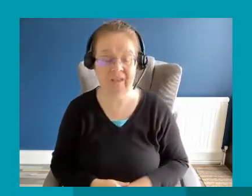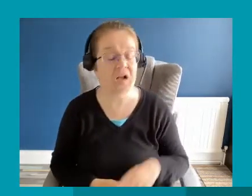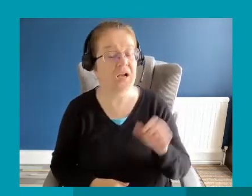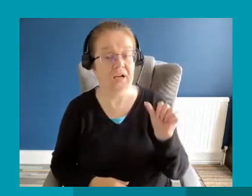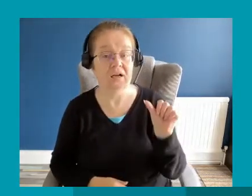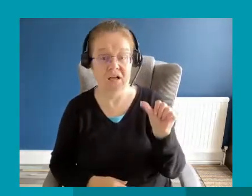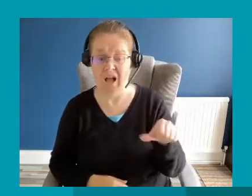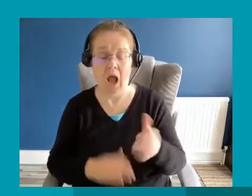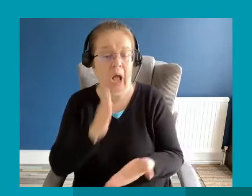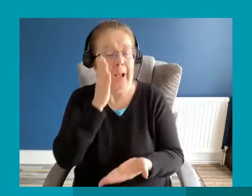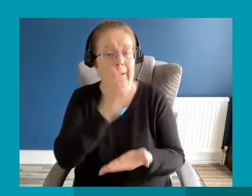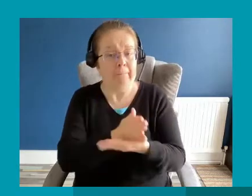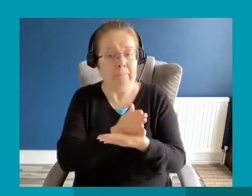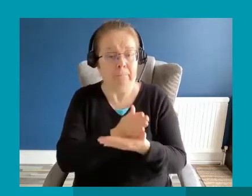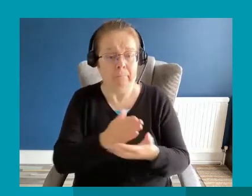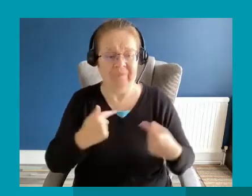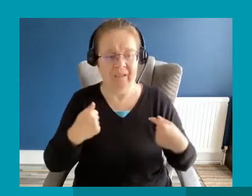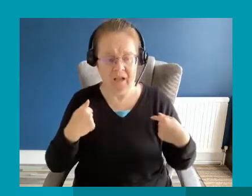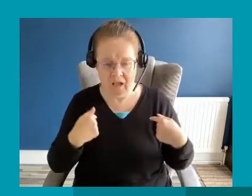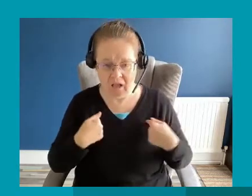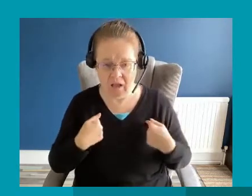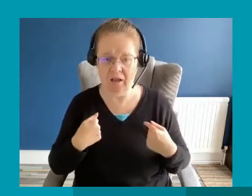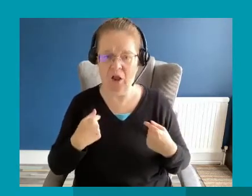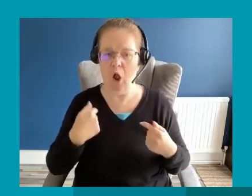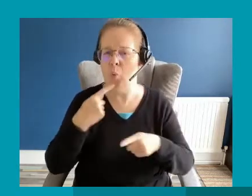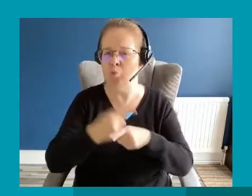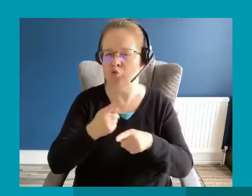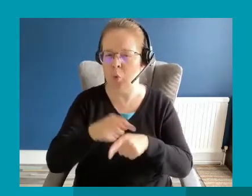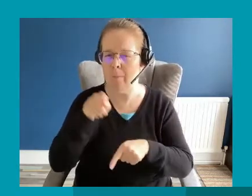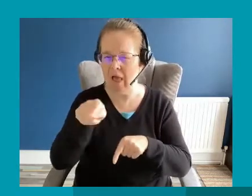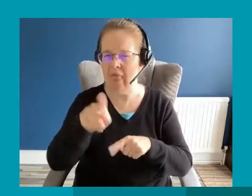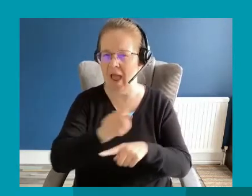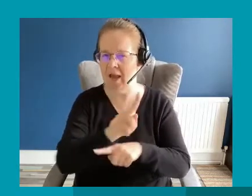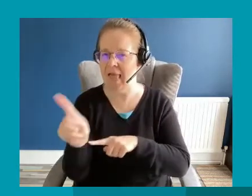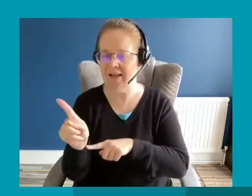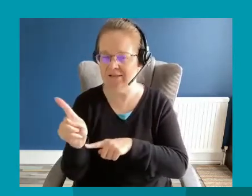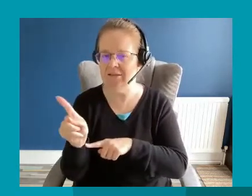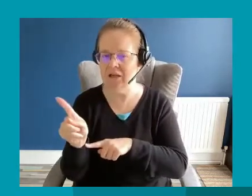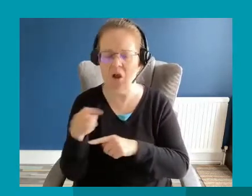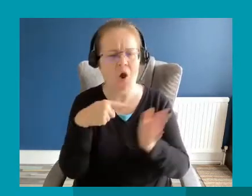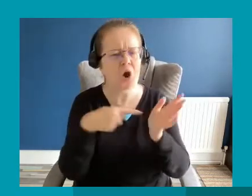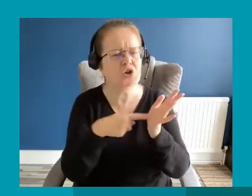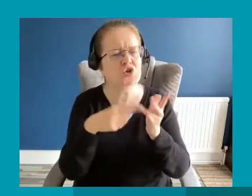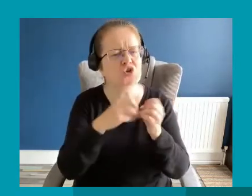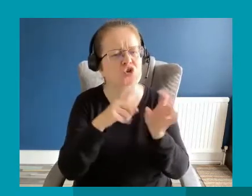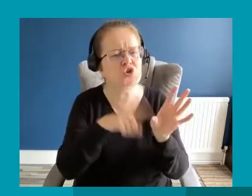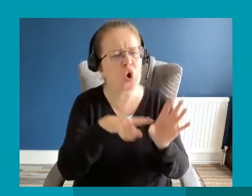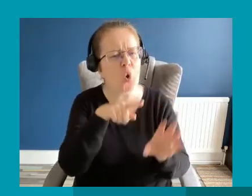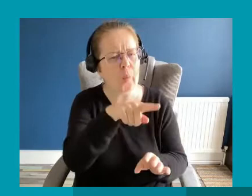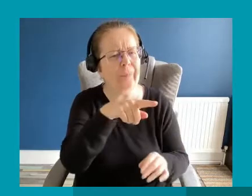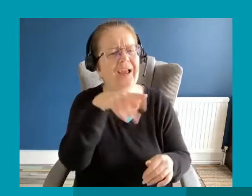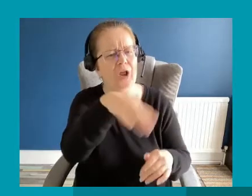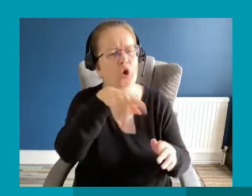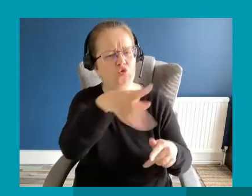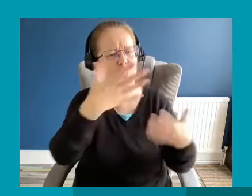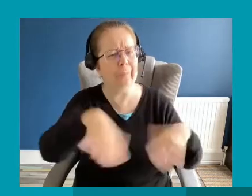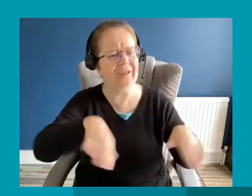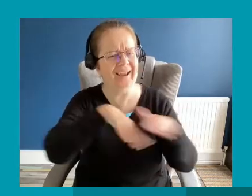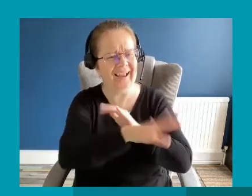Absolutely we do talk to this a little bit later. Toby, you walked into your interview right, with your crutches